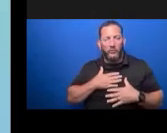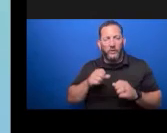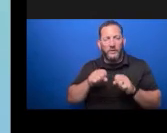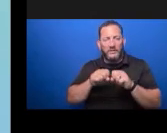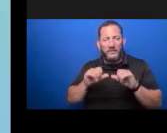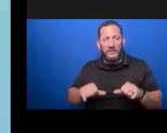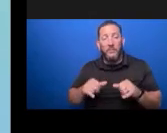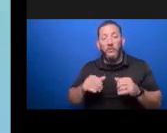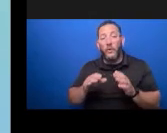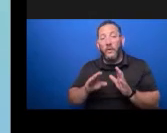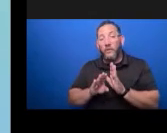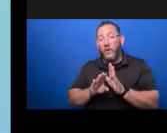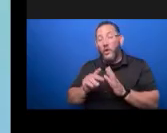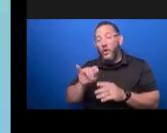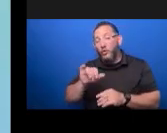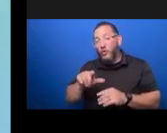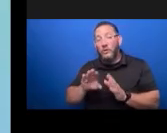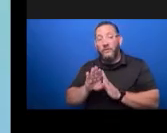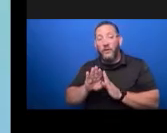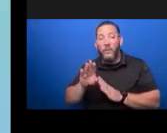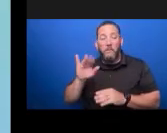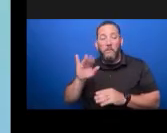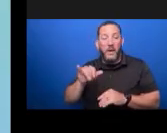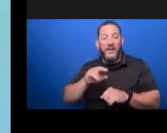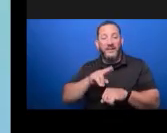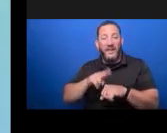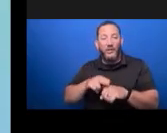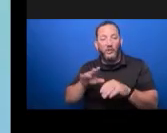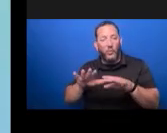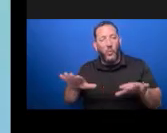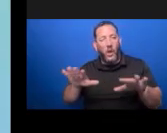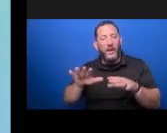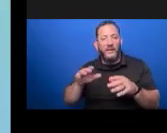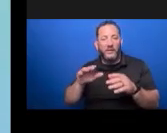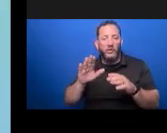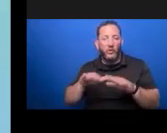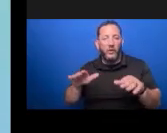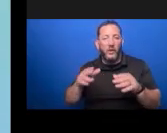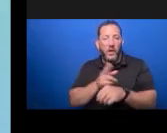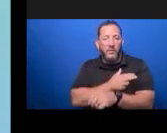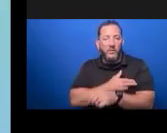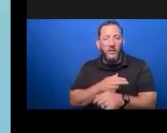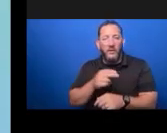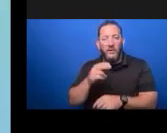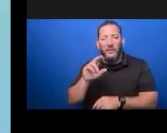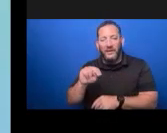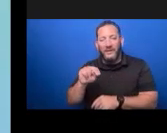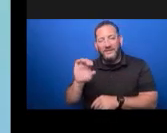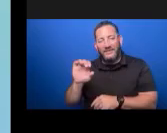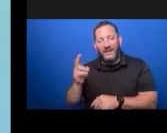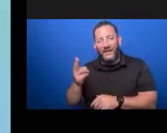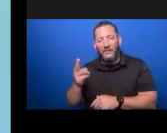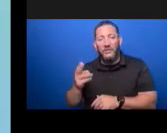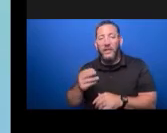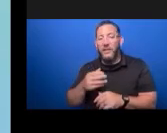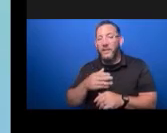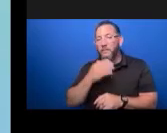tool developed by Nationwide Children's Hospital in 2016, and it's considered the best BPD or bronchopulmonary dysplasia